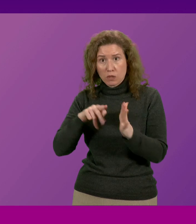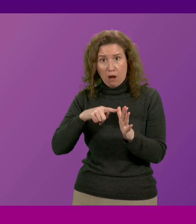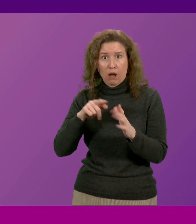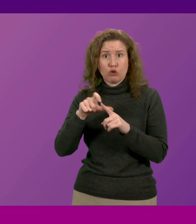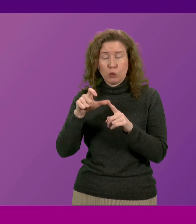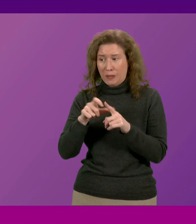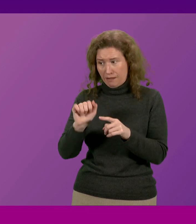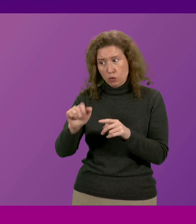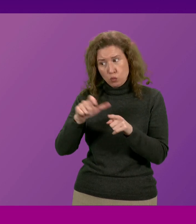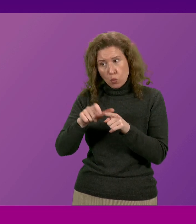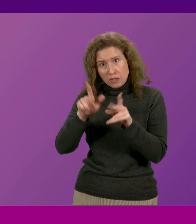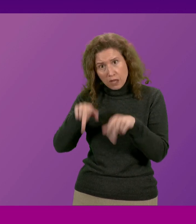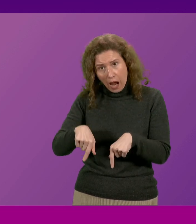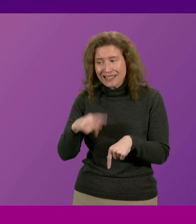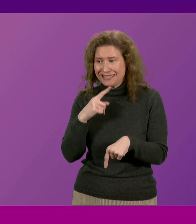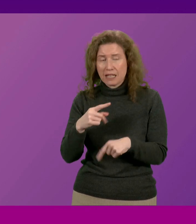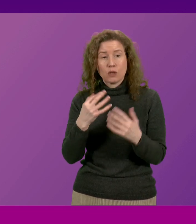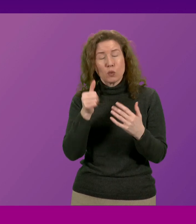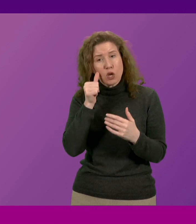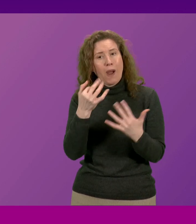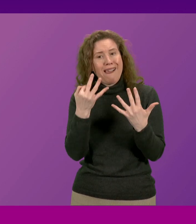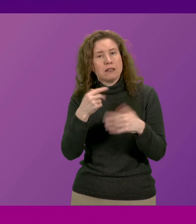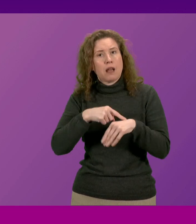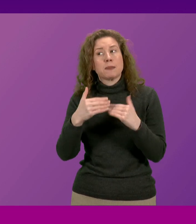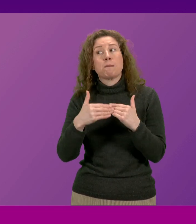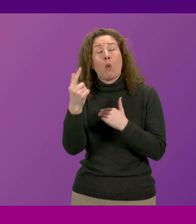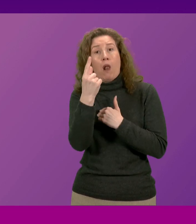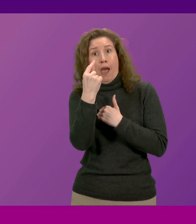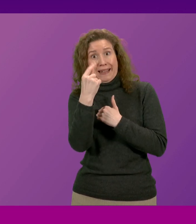“we know you are eight times more likely to be murdered by the person that has strangled